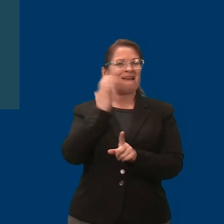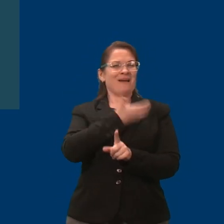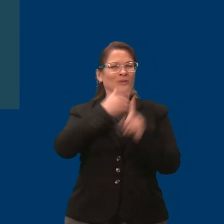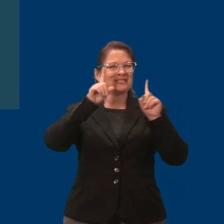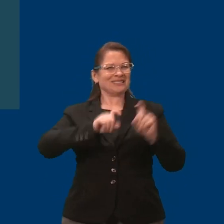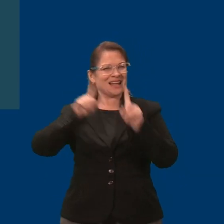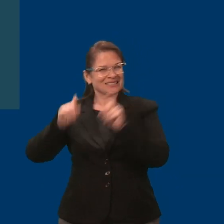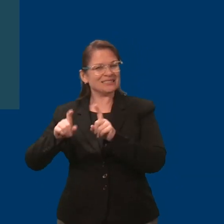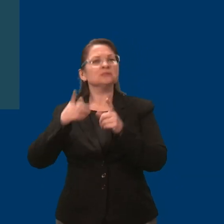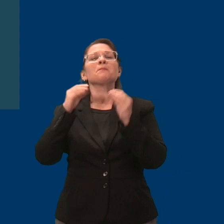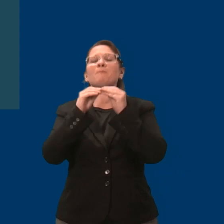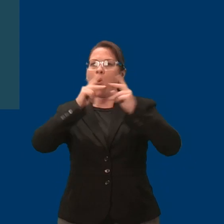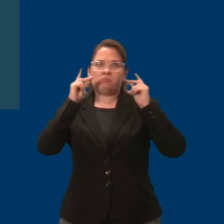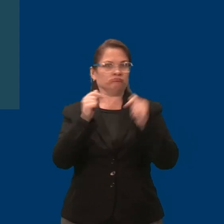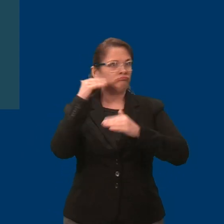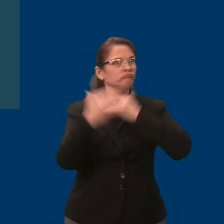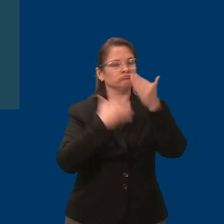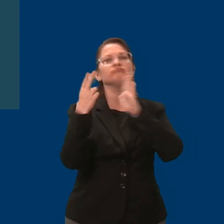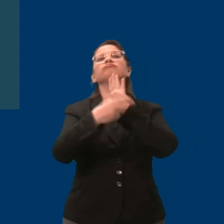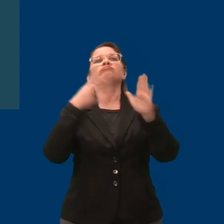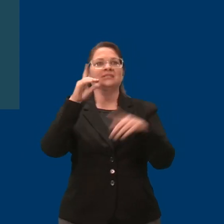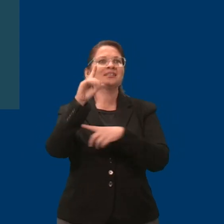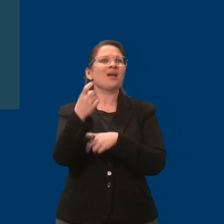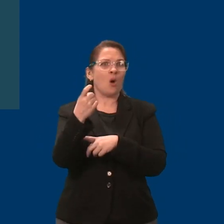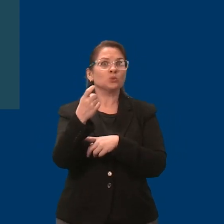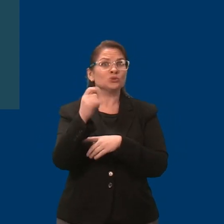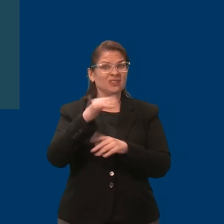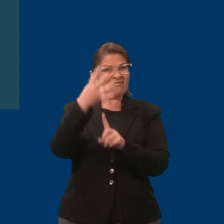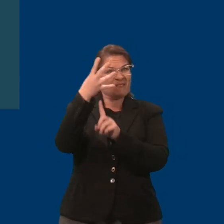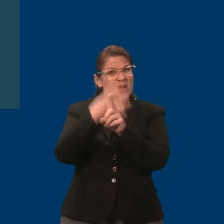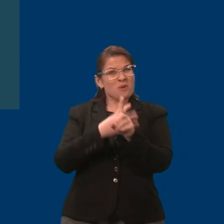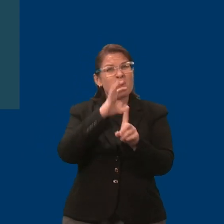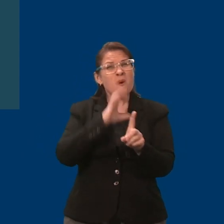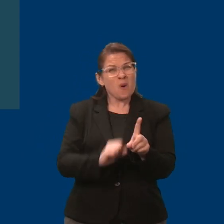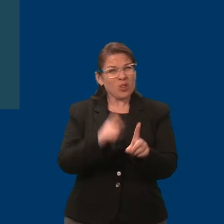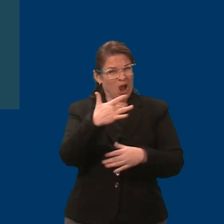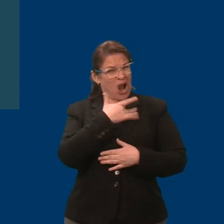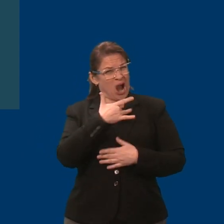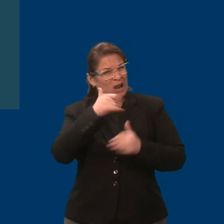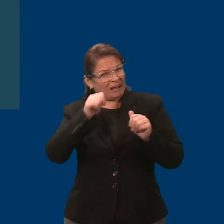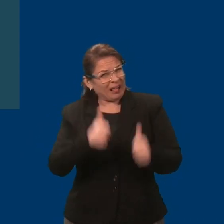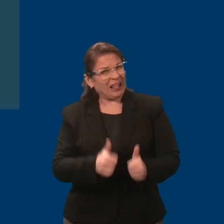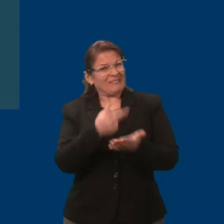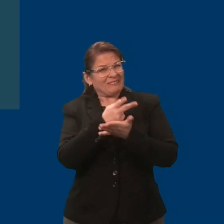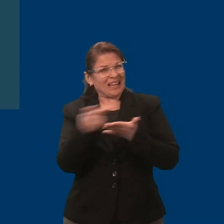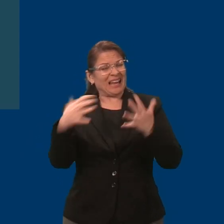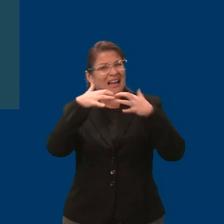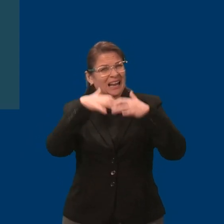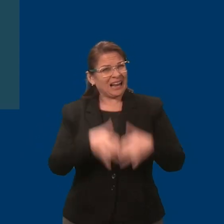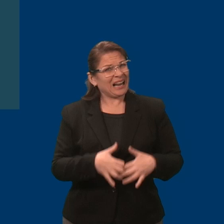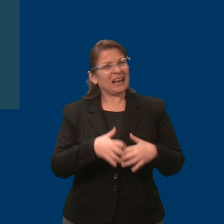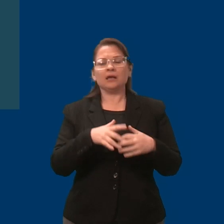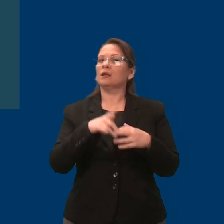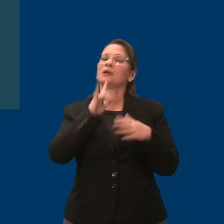a four-month-old in heart failure, but that didn't matter. So another charge to the credit card. Leo was rushed into emergency surgery